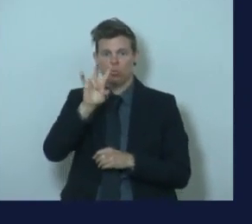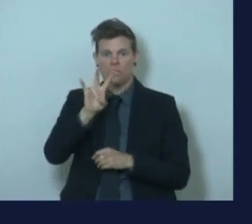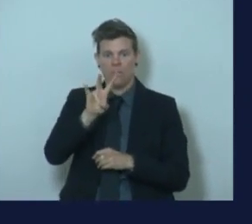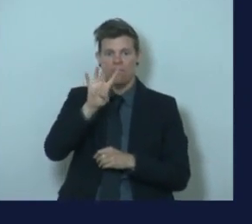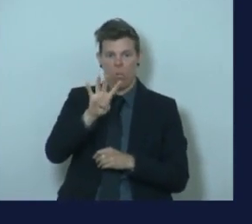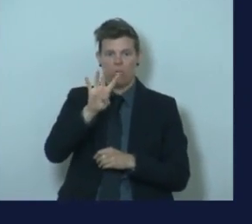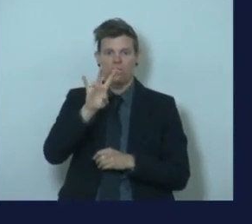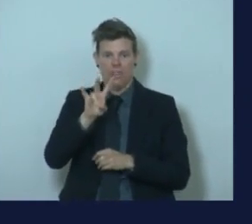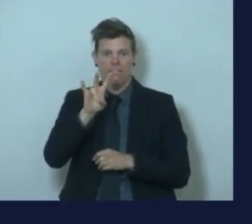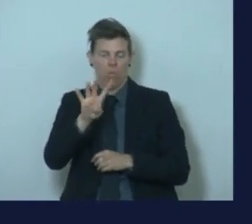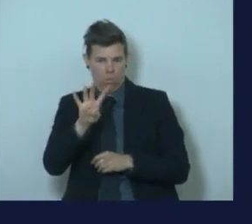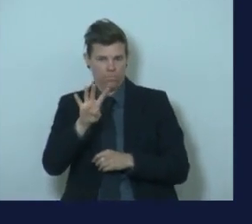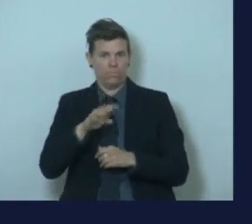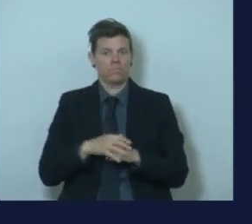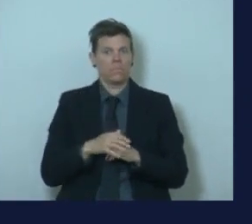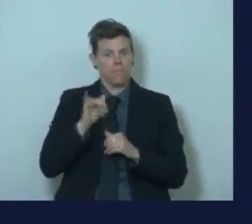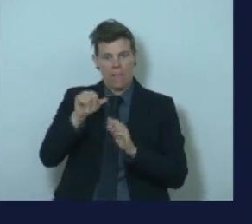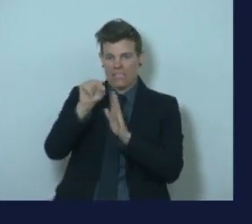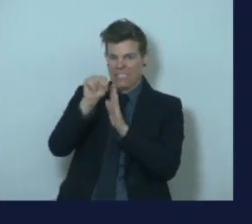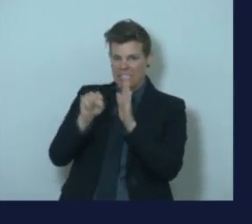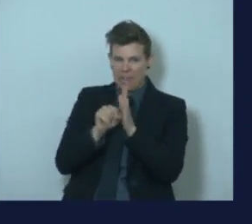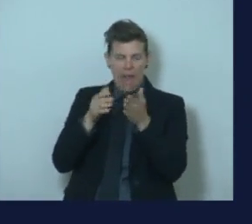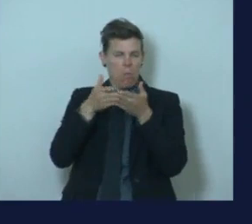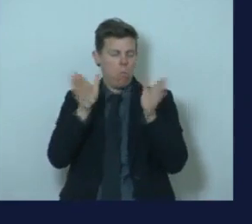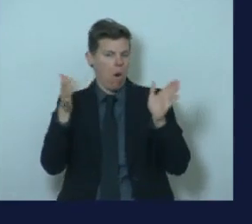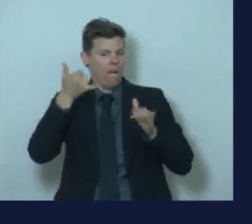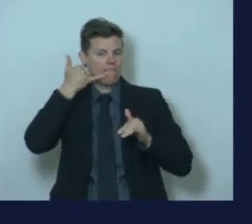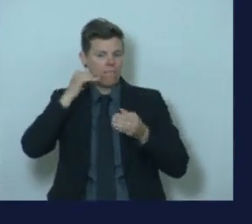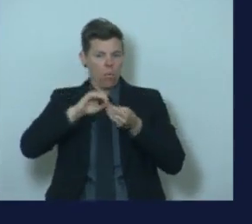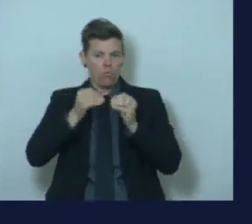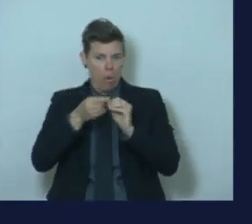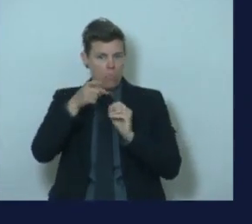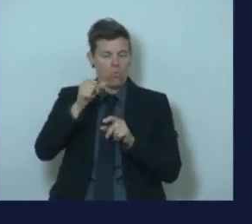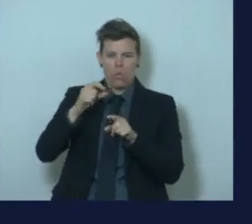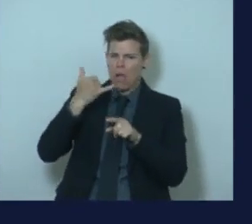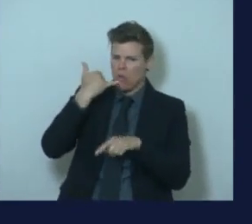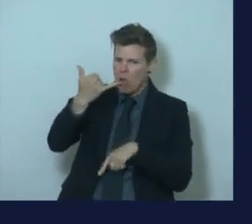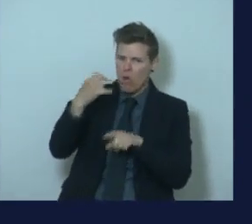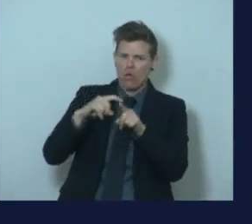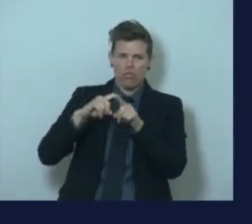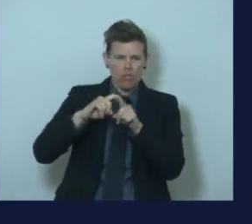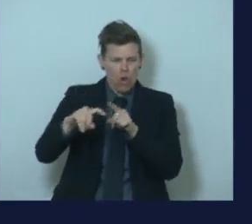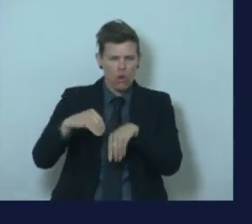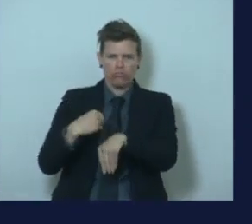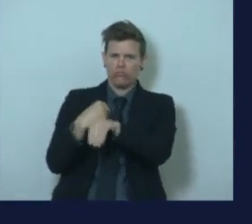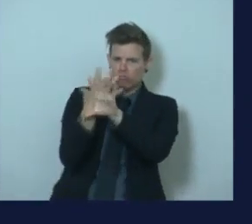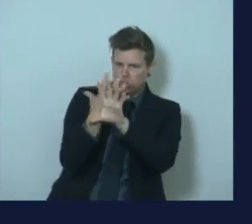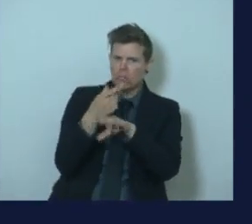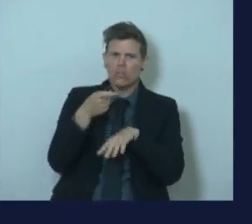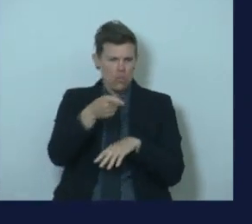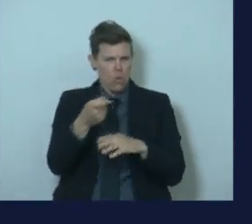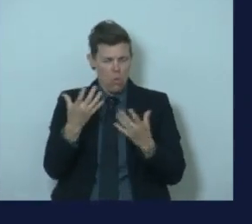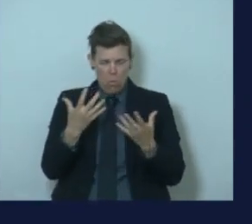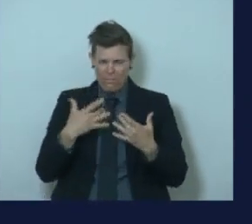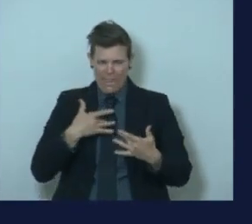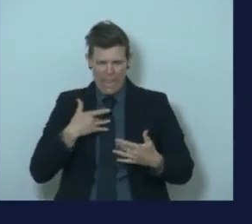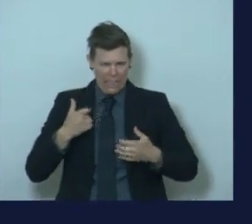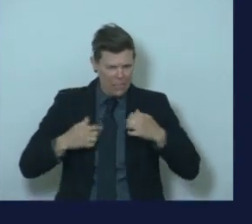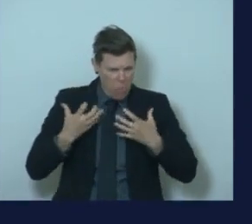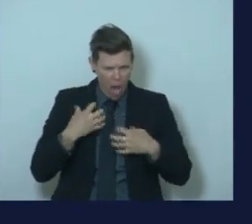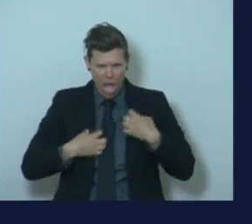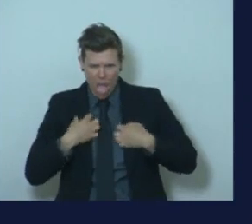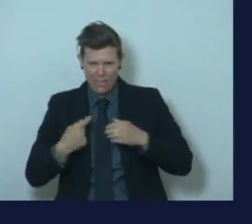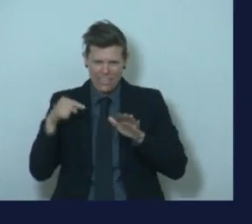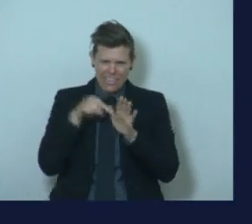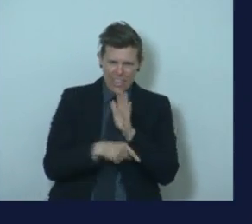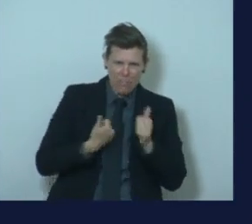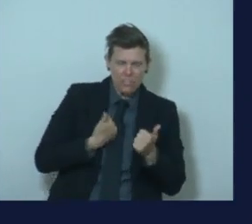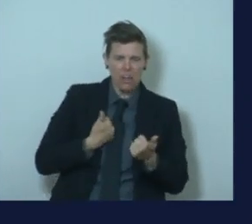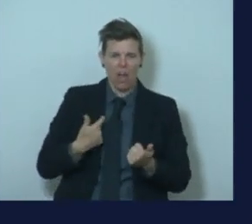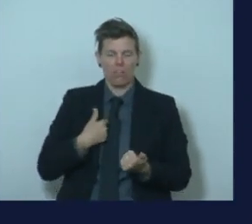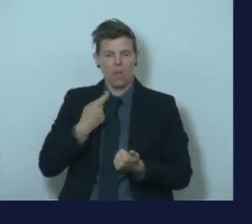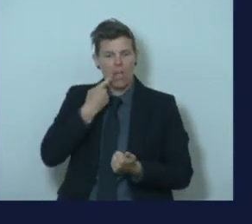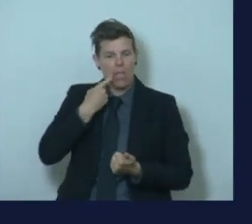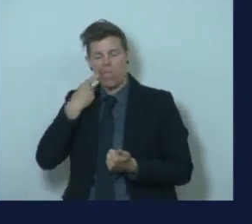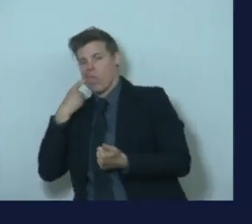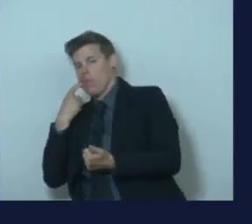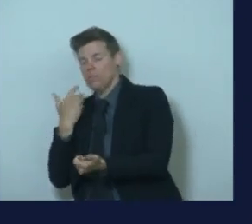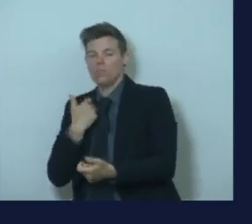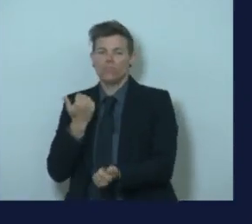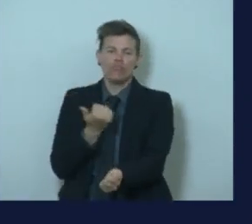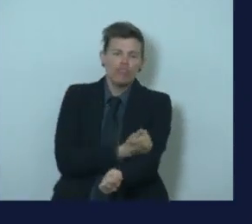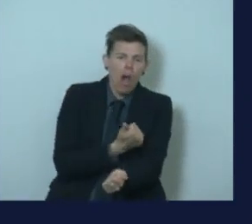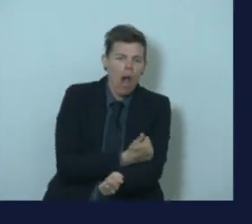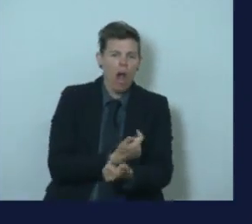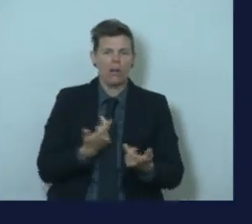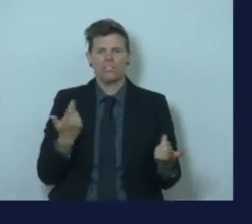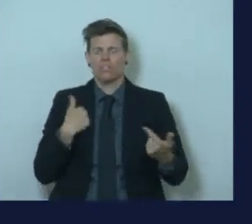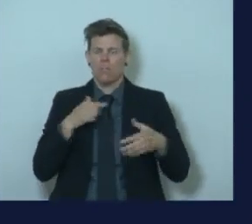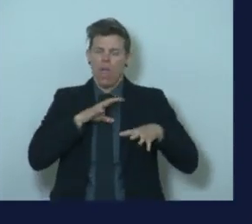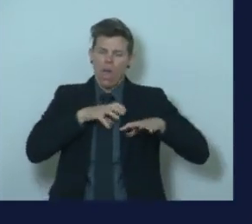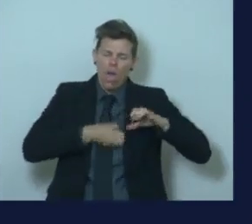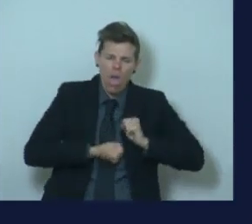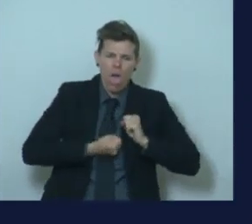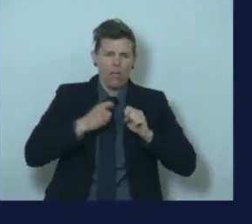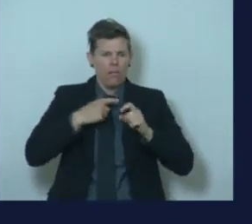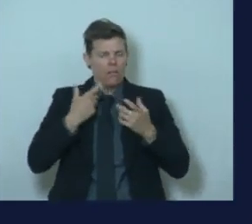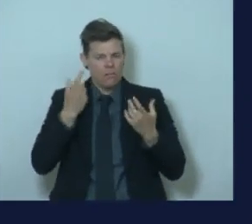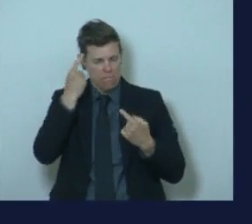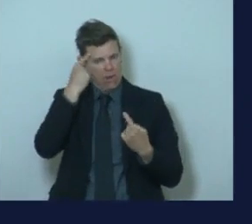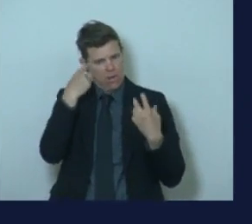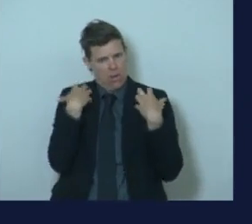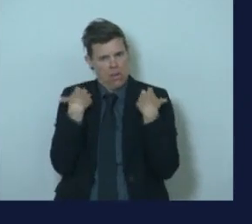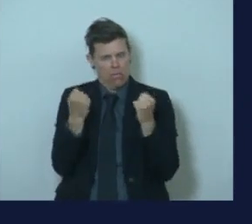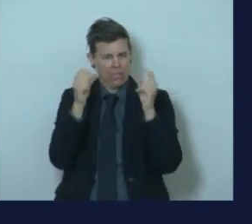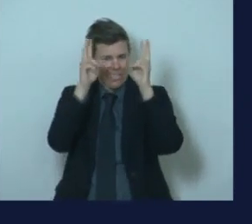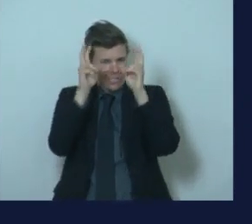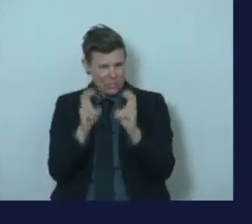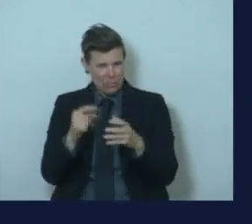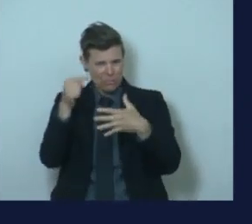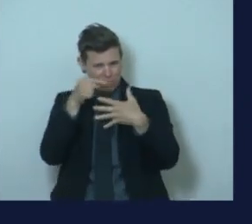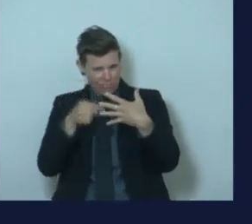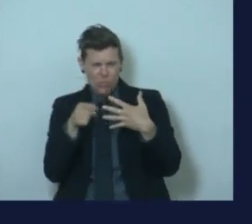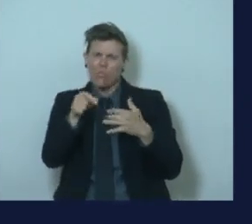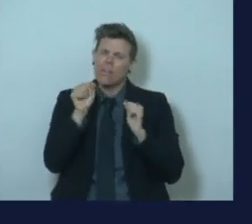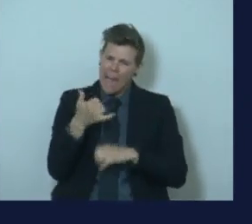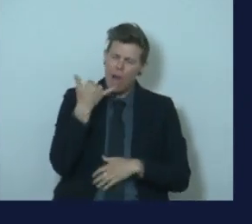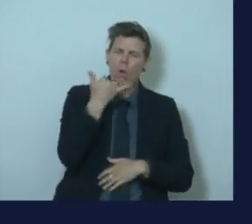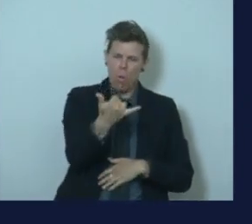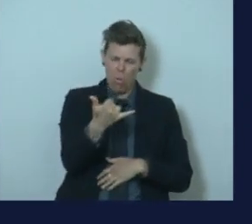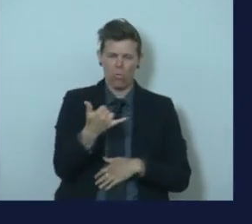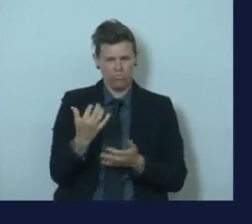IT IS 855.662.7474 THIS IS A STATE PHONE LINE FOR ANYONE WHO IS CONCERNED ABOUT SUICIDAL THOUGHTS, GRIEF, OTHER BEHAVIORAL HEALTH ISSUES.